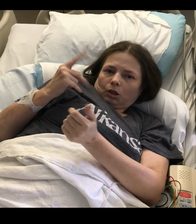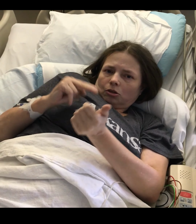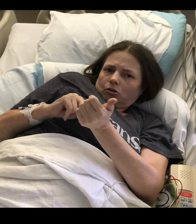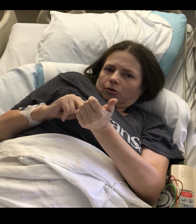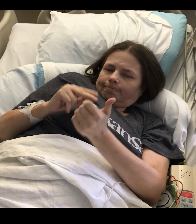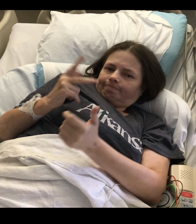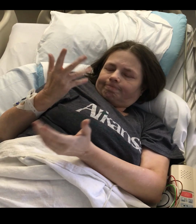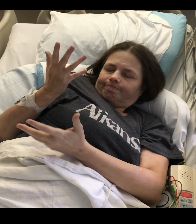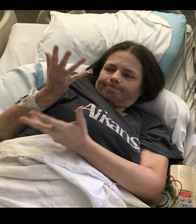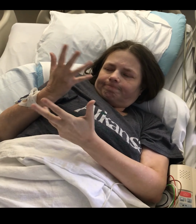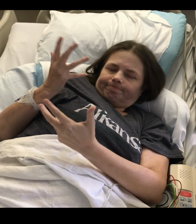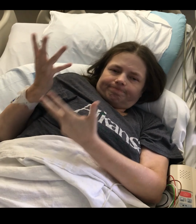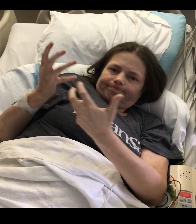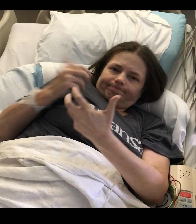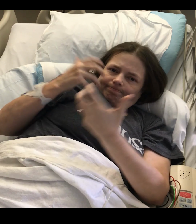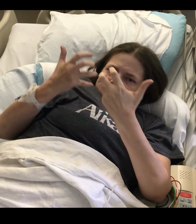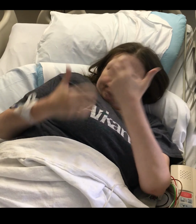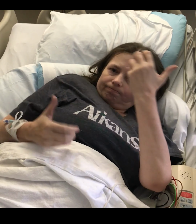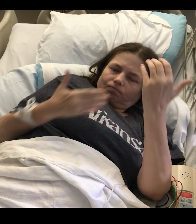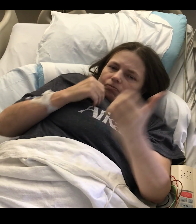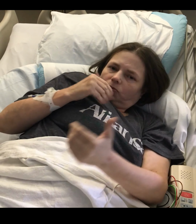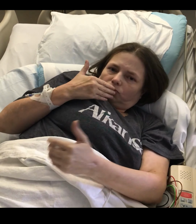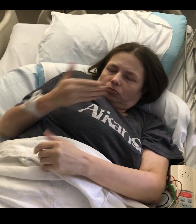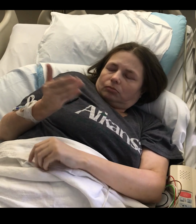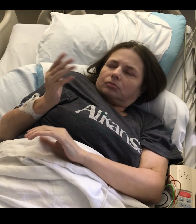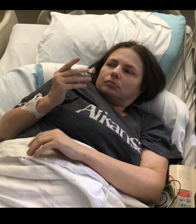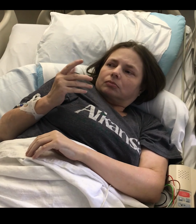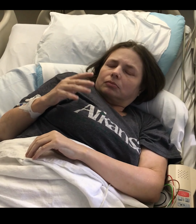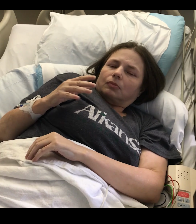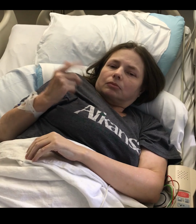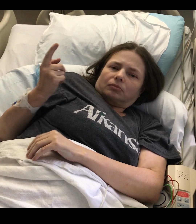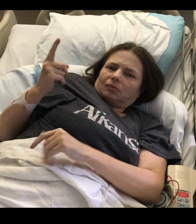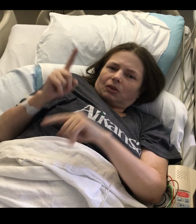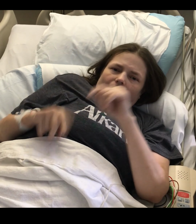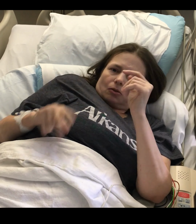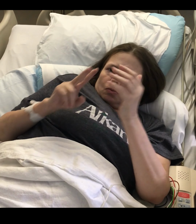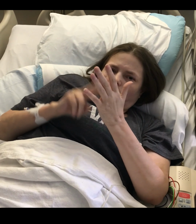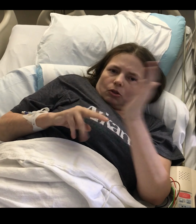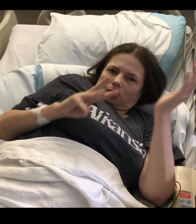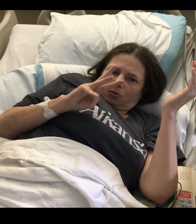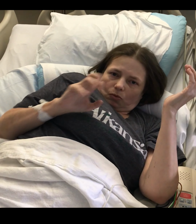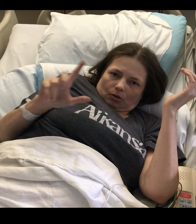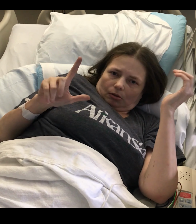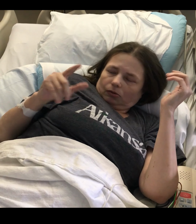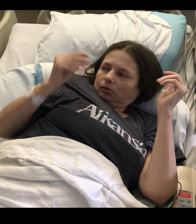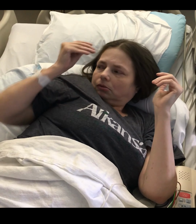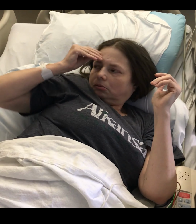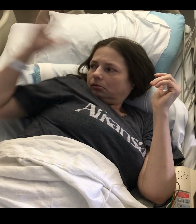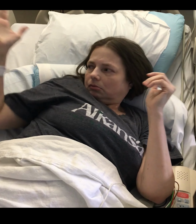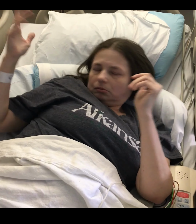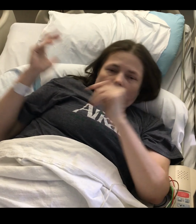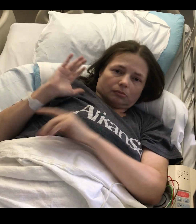The first nurse... we already had umm we just were not compatible. Partly because she struggles with reading.